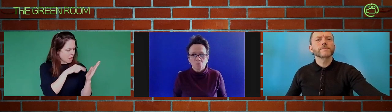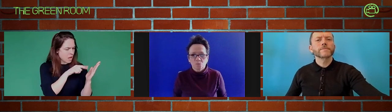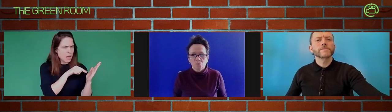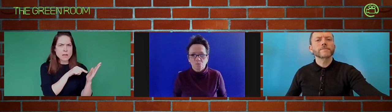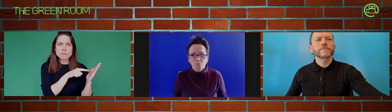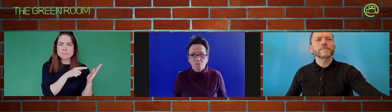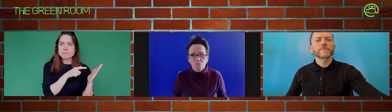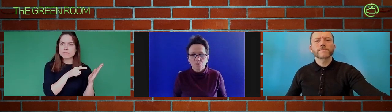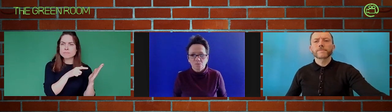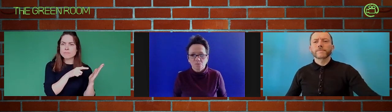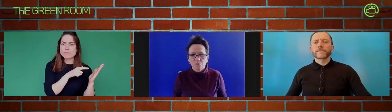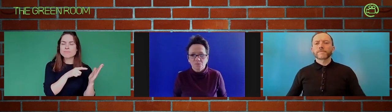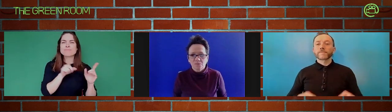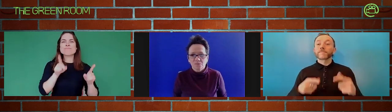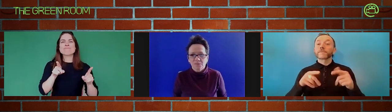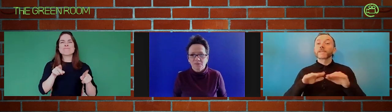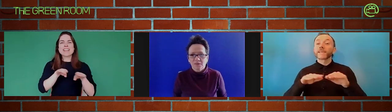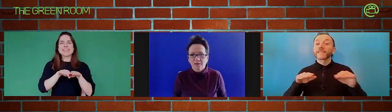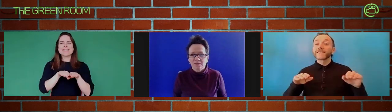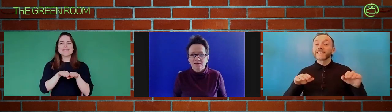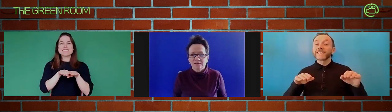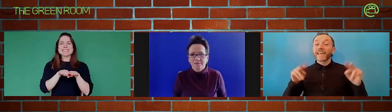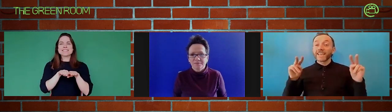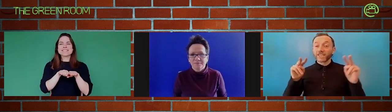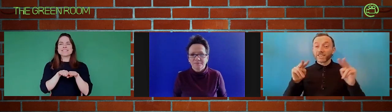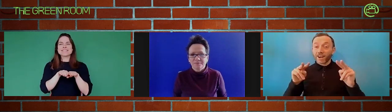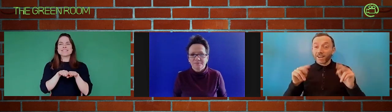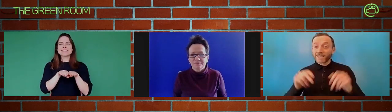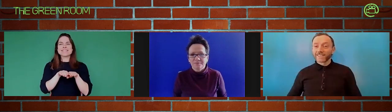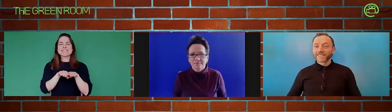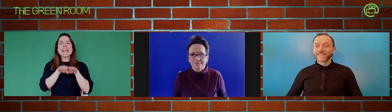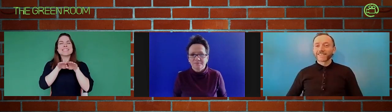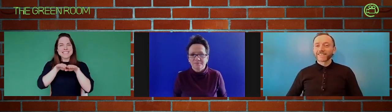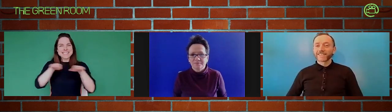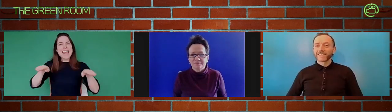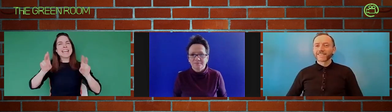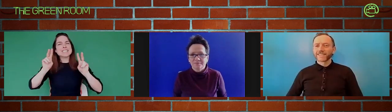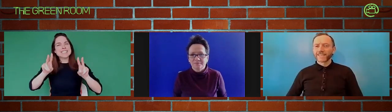Stage Sight! That's the one! Could you tell us a little bit about that because